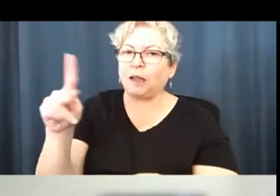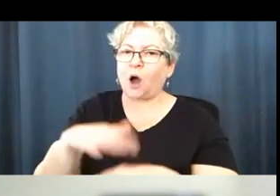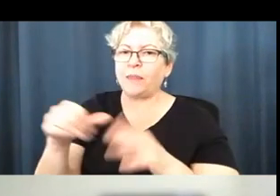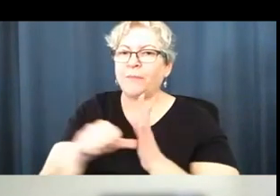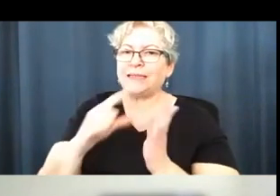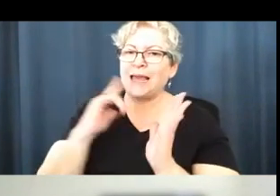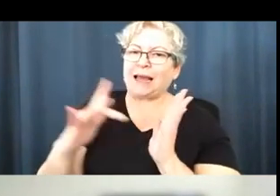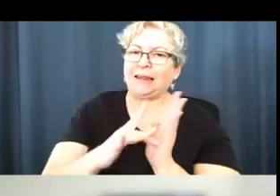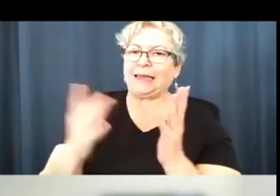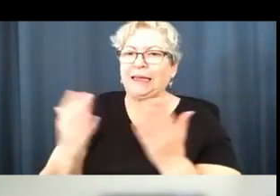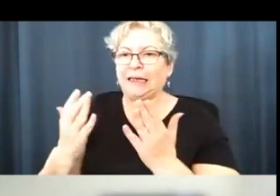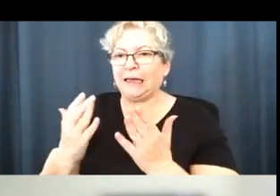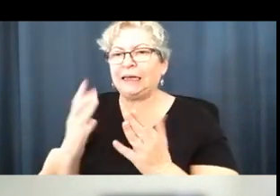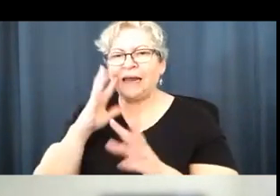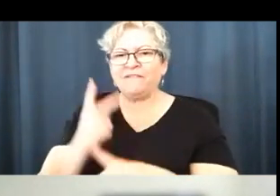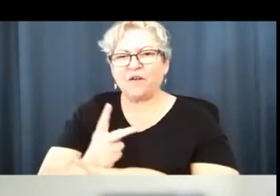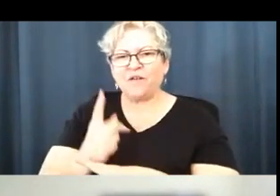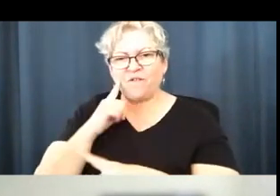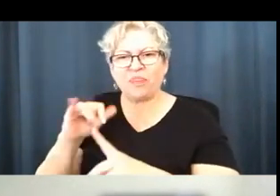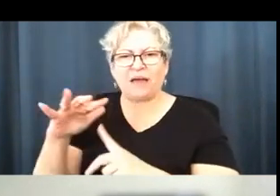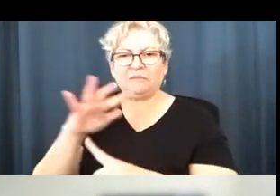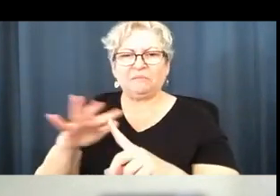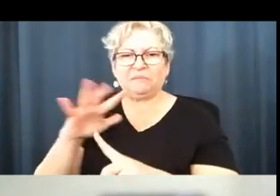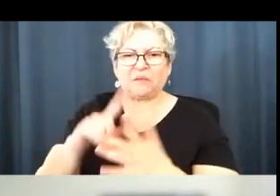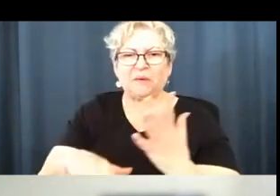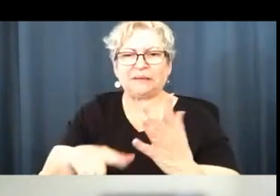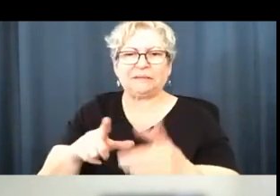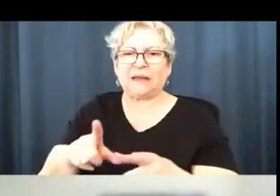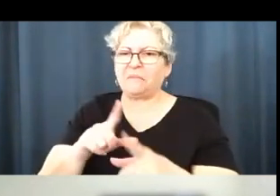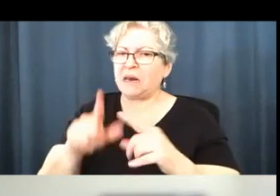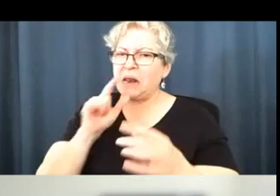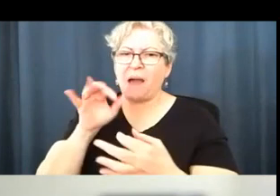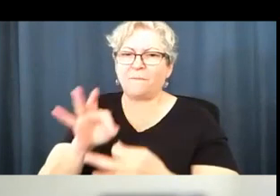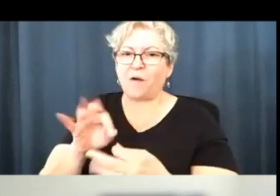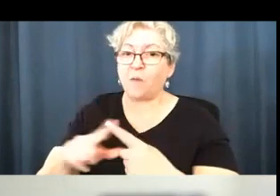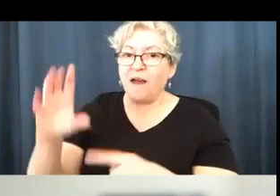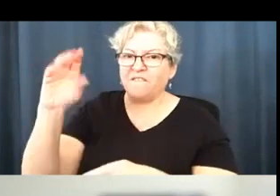again, you can probably figure it out from context, it's not ideal, but it's like 50 that say the same thing